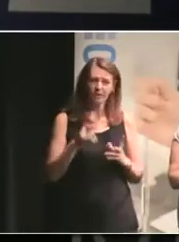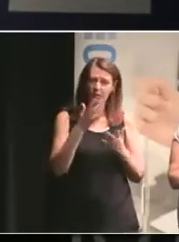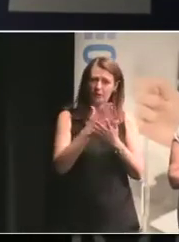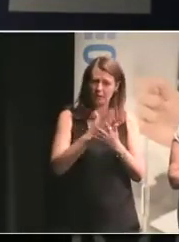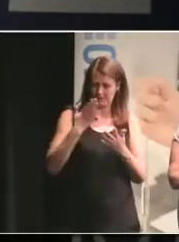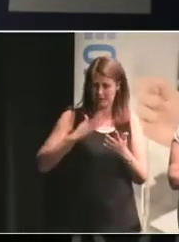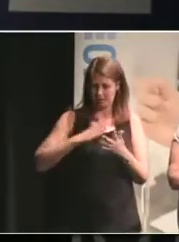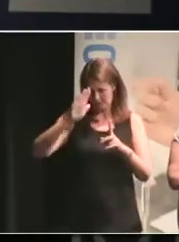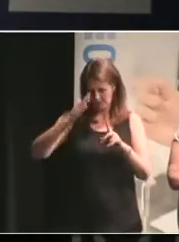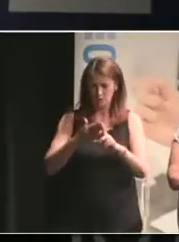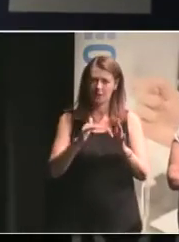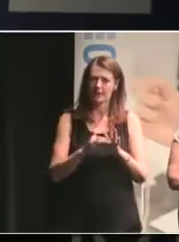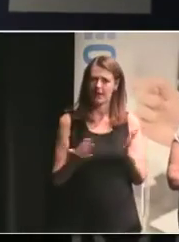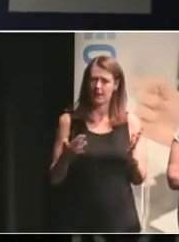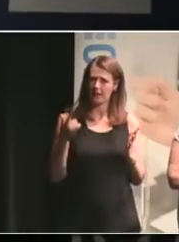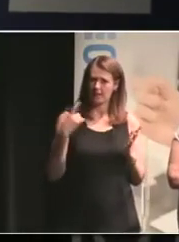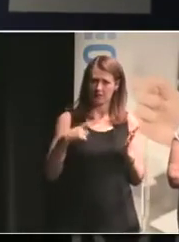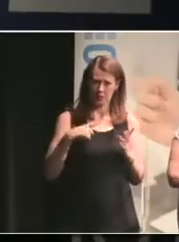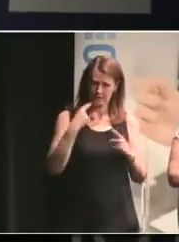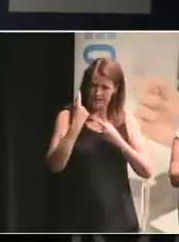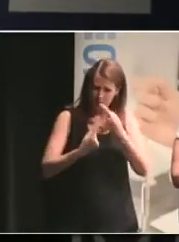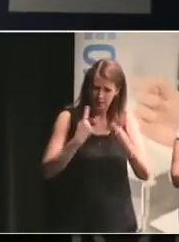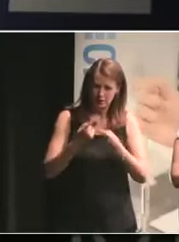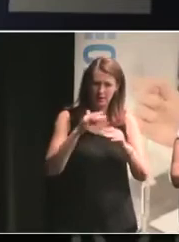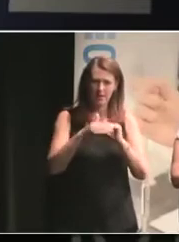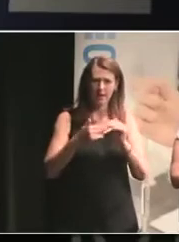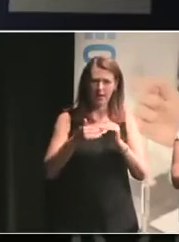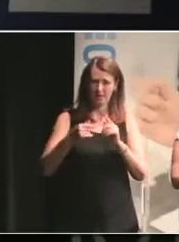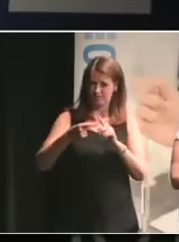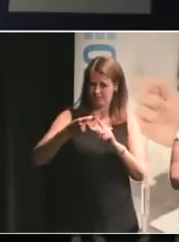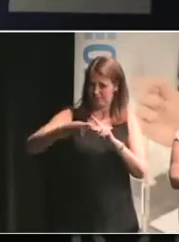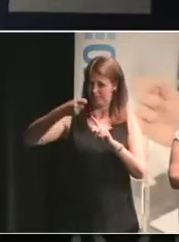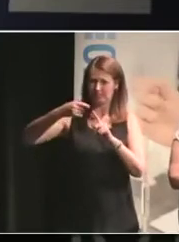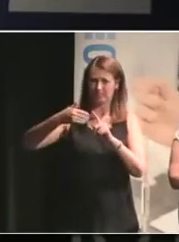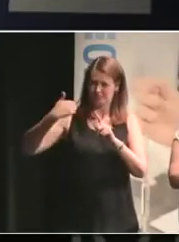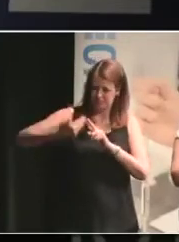attention to now, because the information about the generation of waste products and it's almost